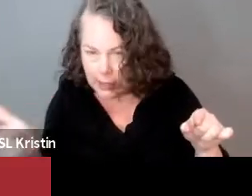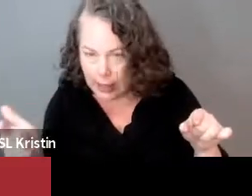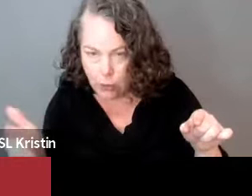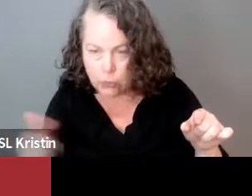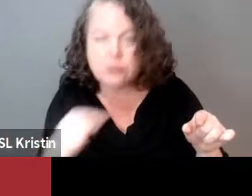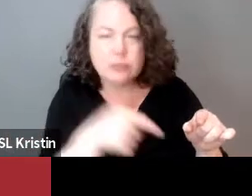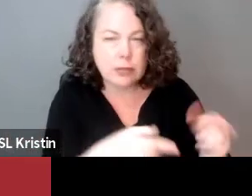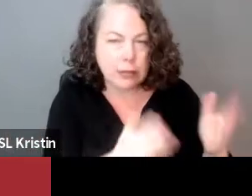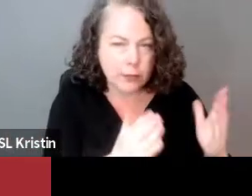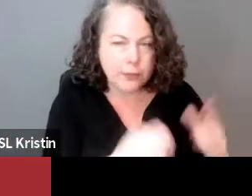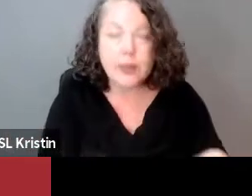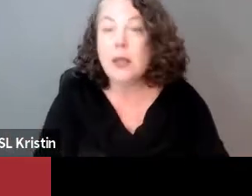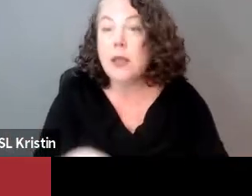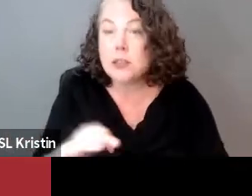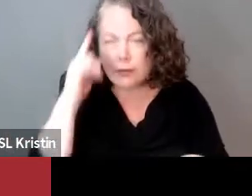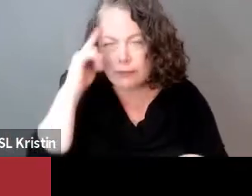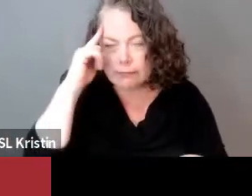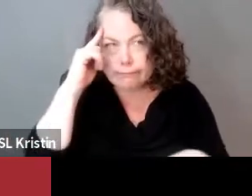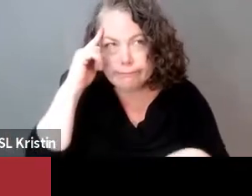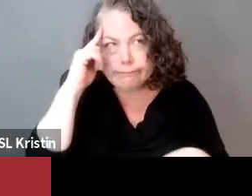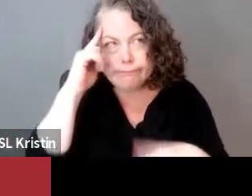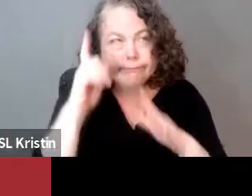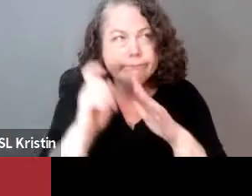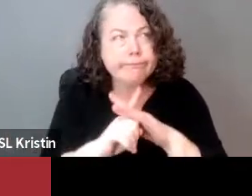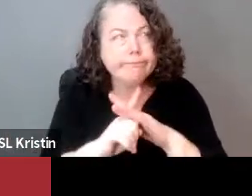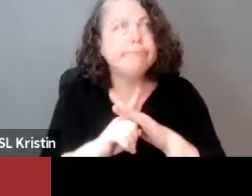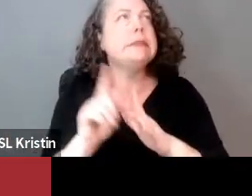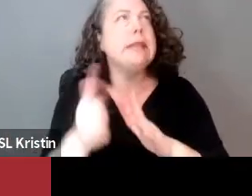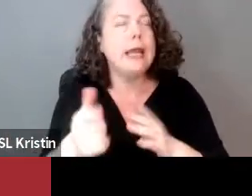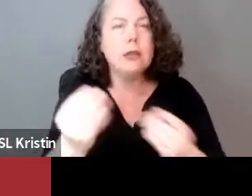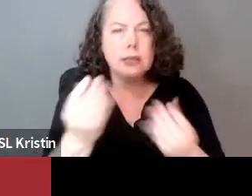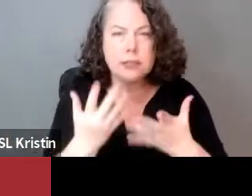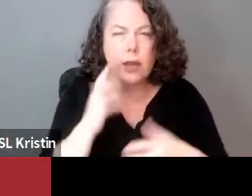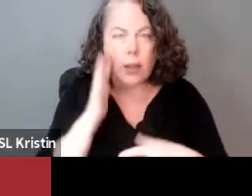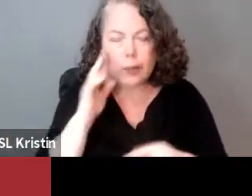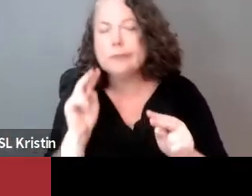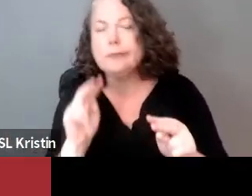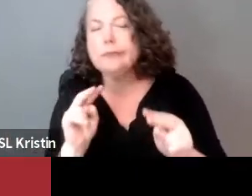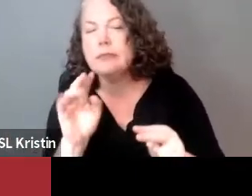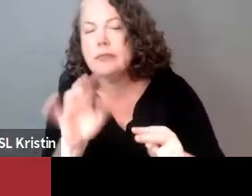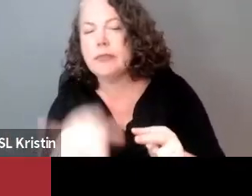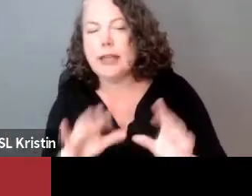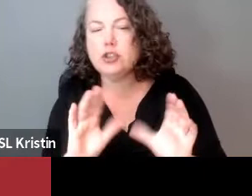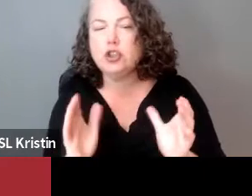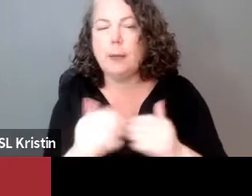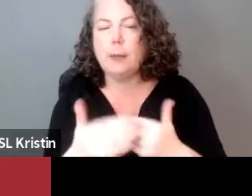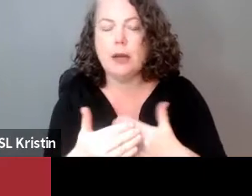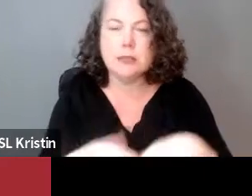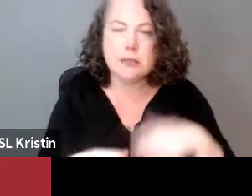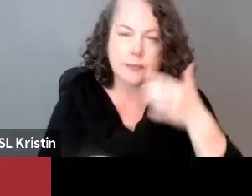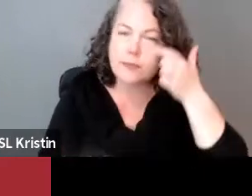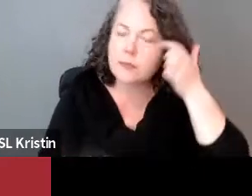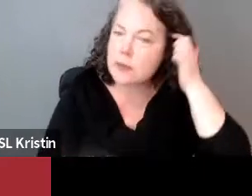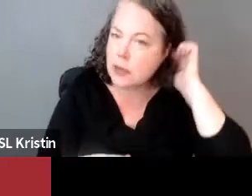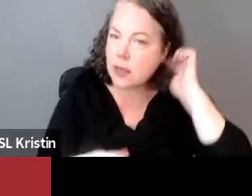during the presentation, go ahead and ask them in the chat box. I'm trying to keep an eye on that, and we'll address them either as we can,